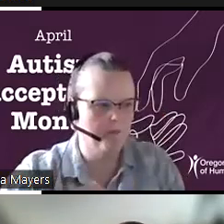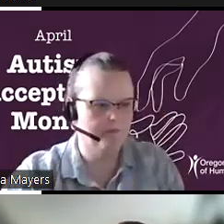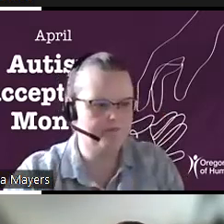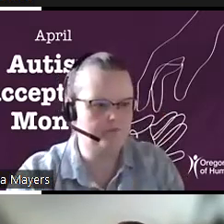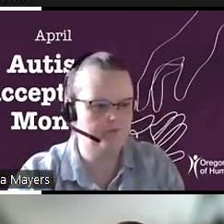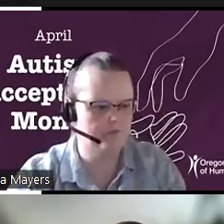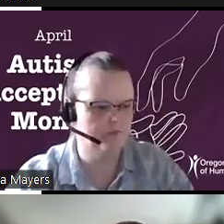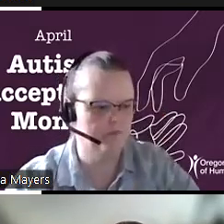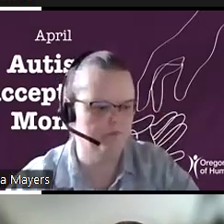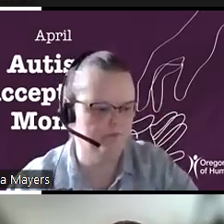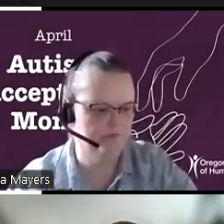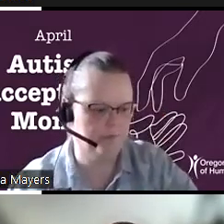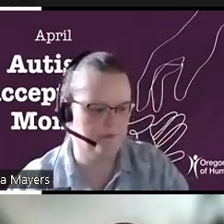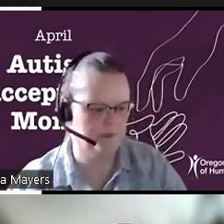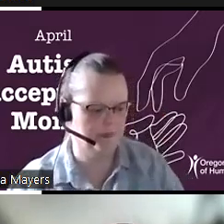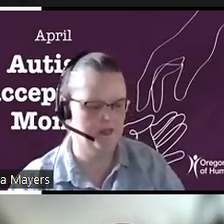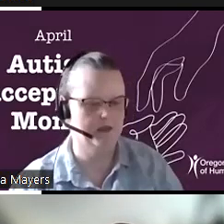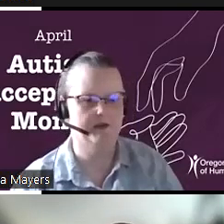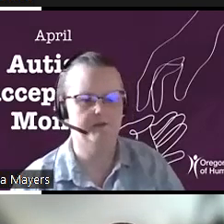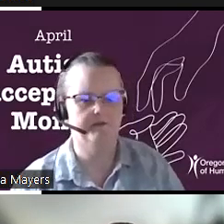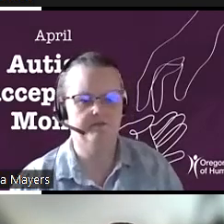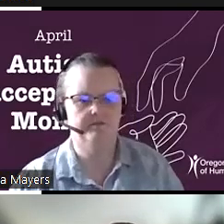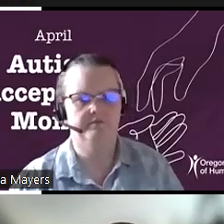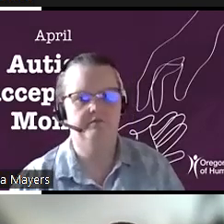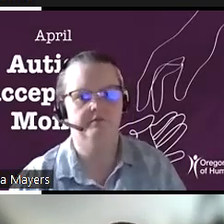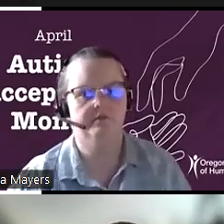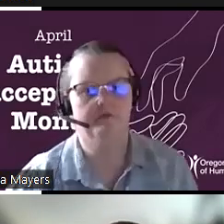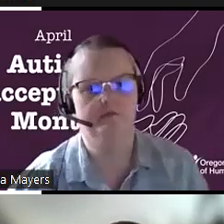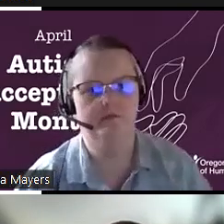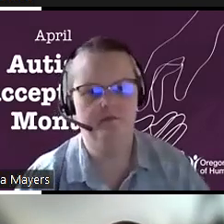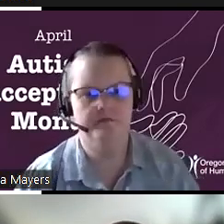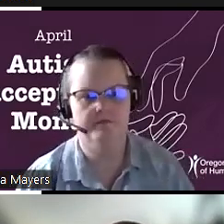THEY DON'T HAVE TO BE RECEIVING FINANCIAL AID BUT THAT IS JUST A WAY OF PROTECTION TO